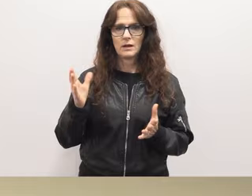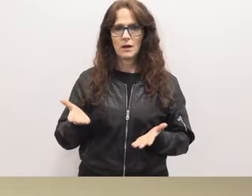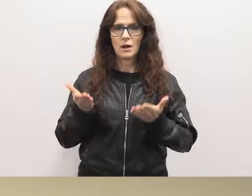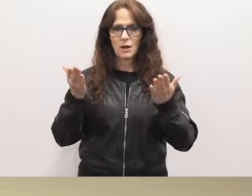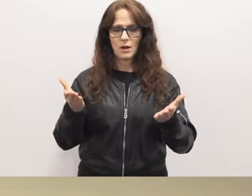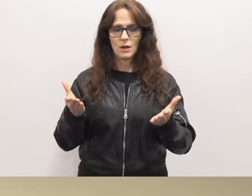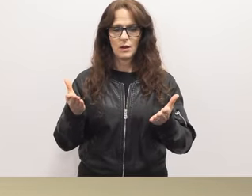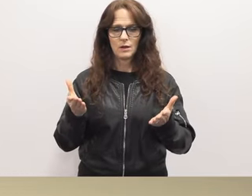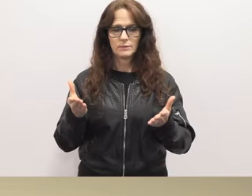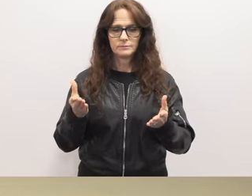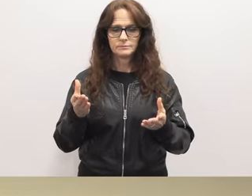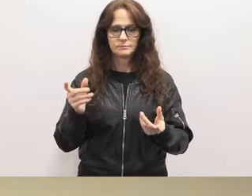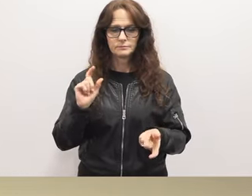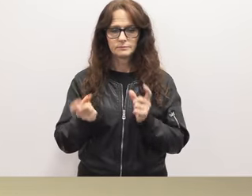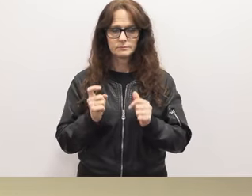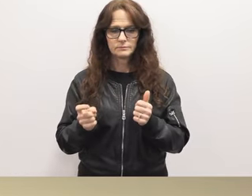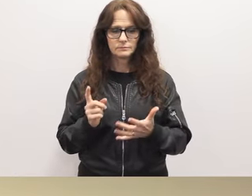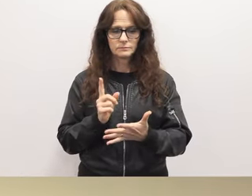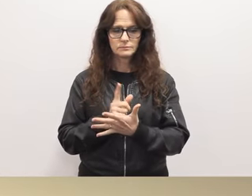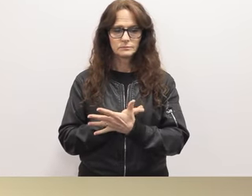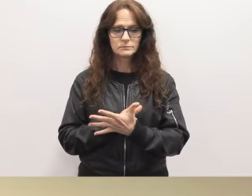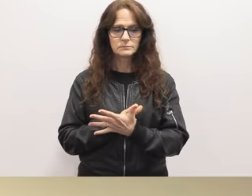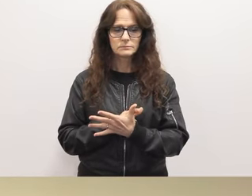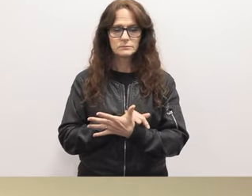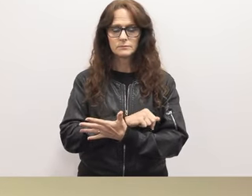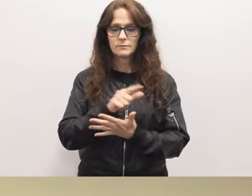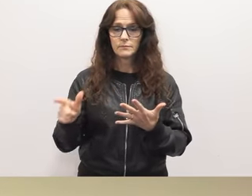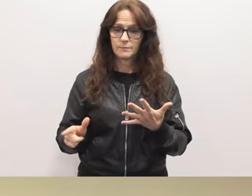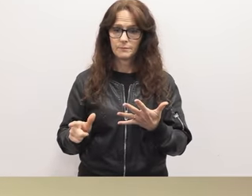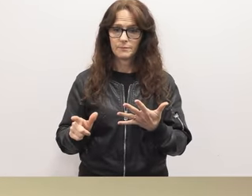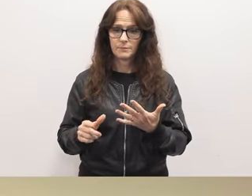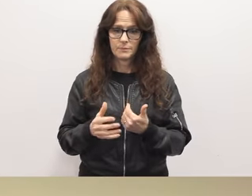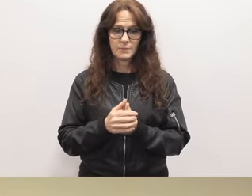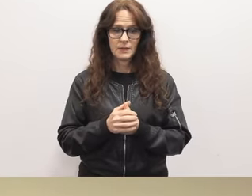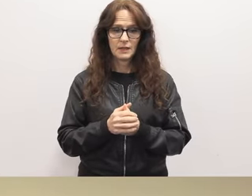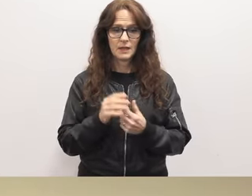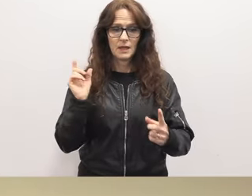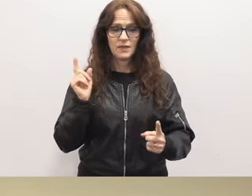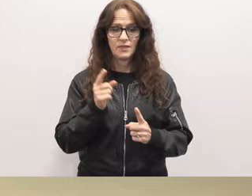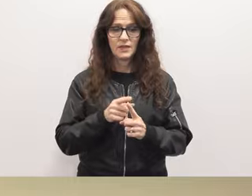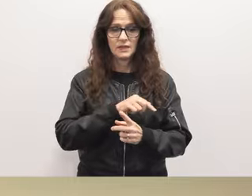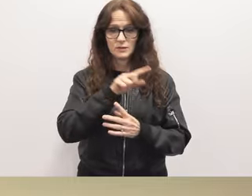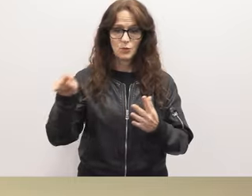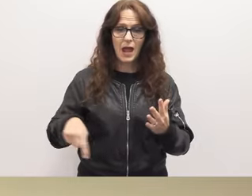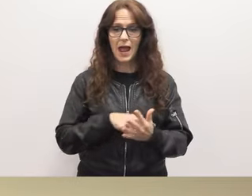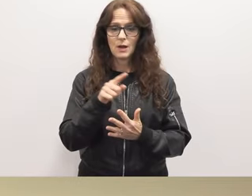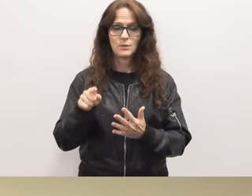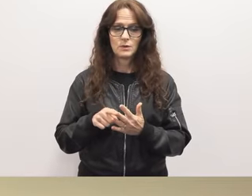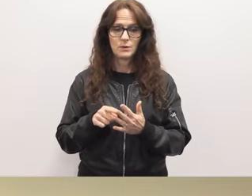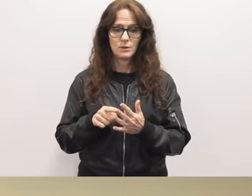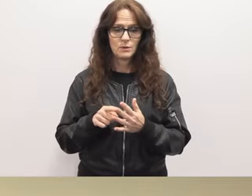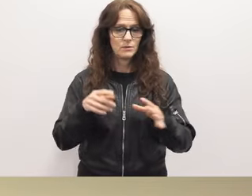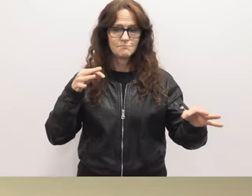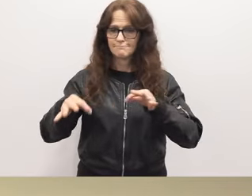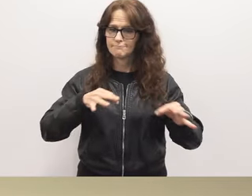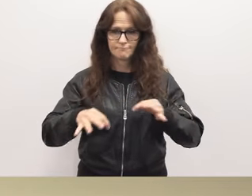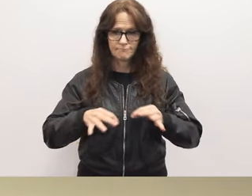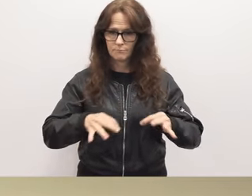keep, delete, modify for goal number one. For everybody else, the intention of this round is not to explain the delivery,